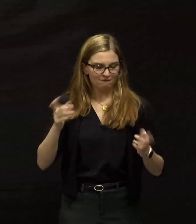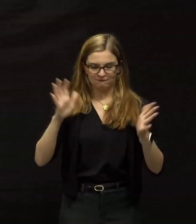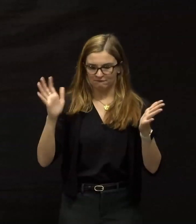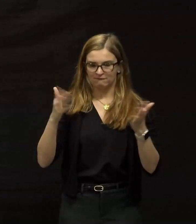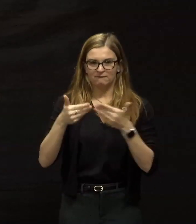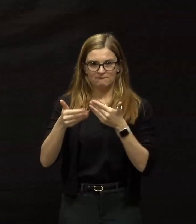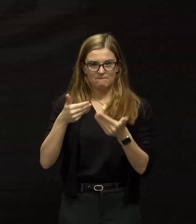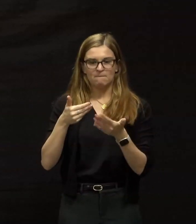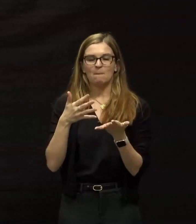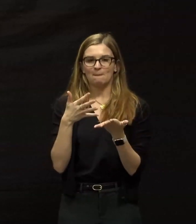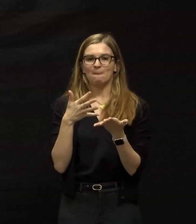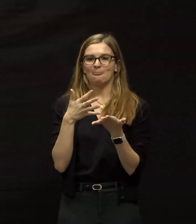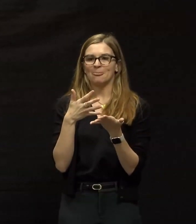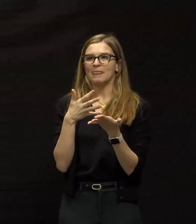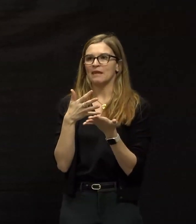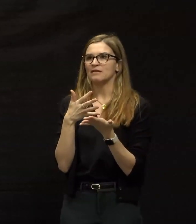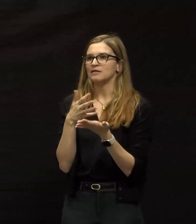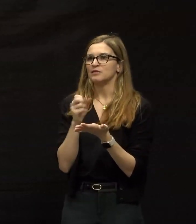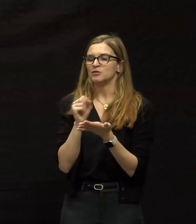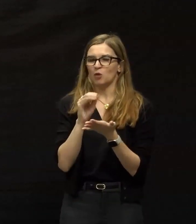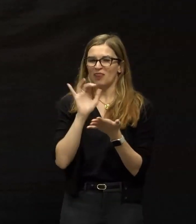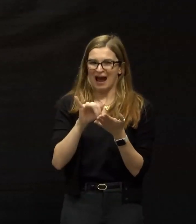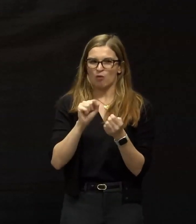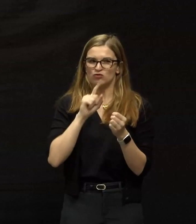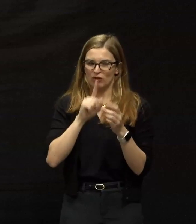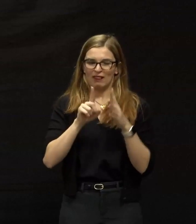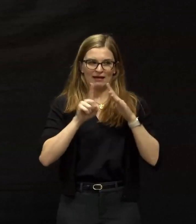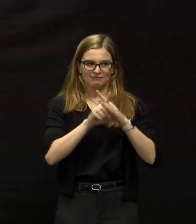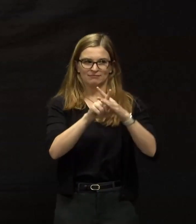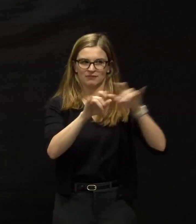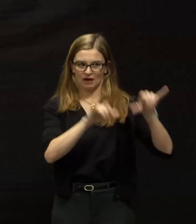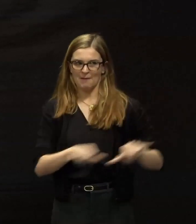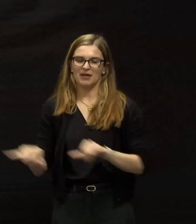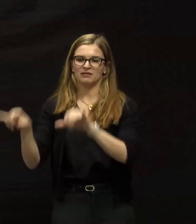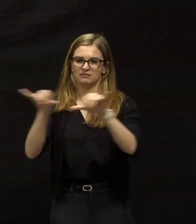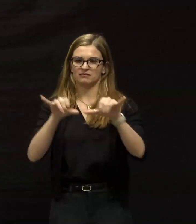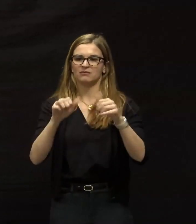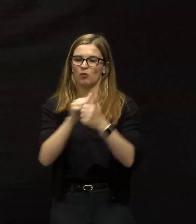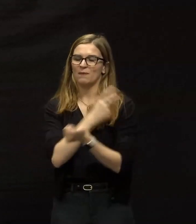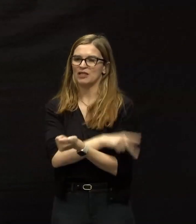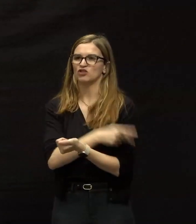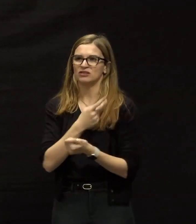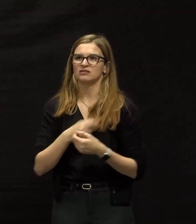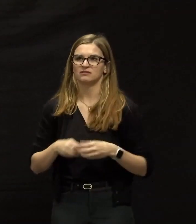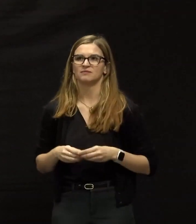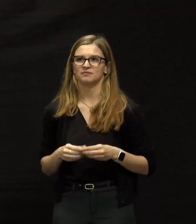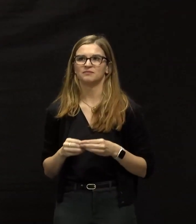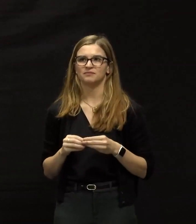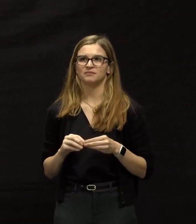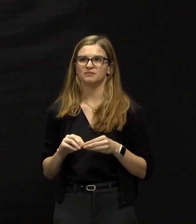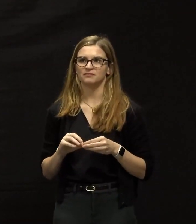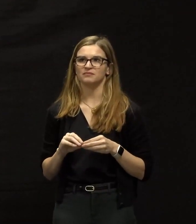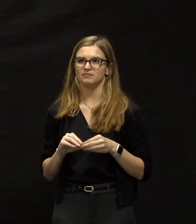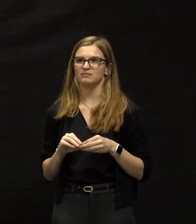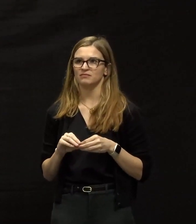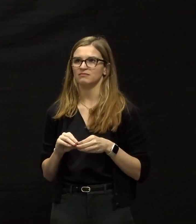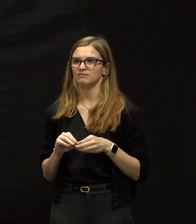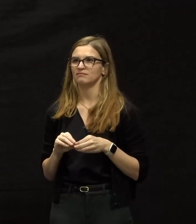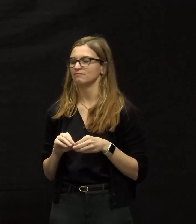and maybe take off their aids, that type of thing. So that really is a very common thing that we see with patients.